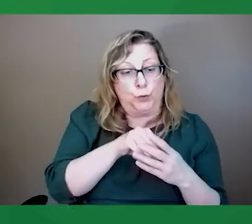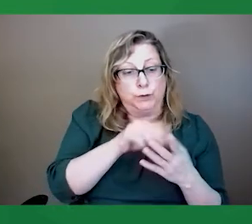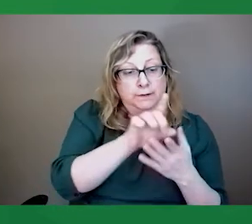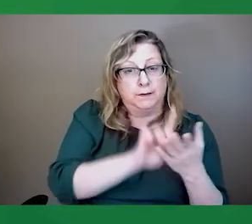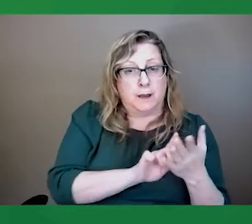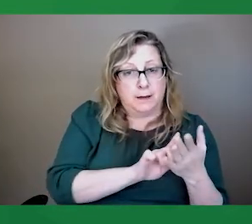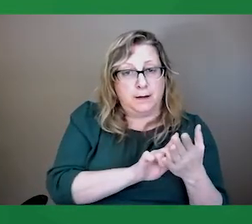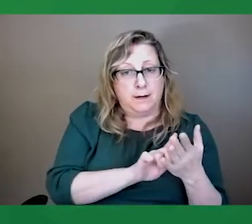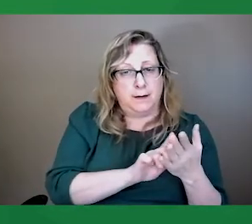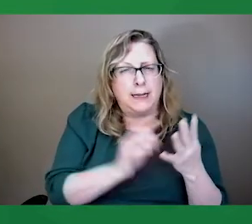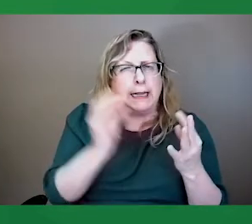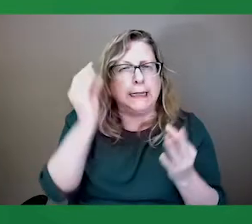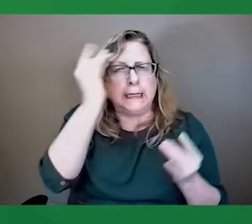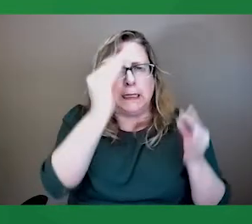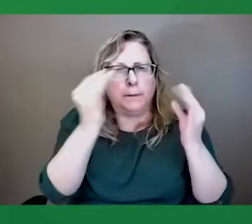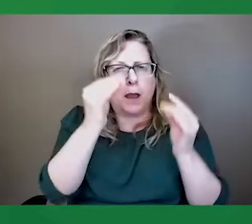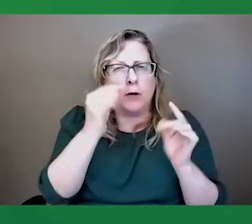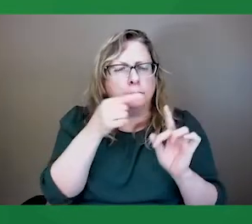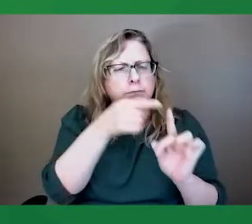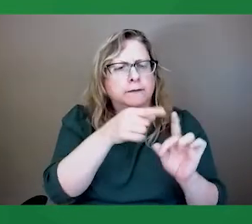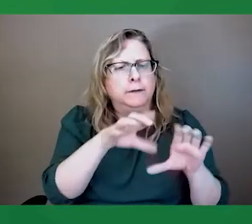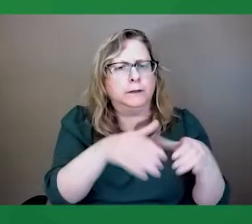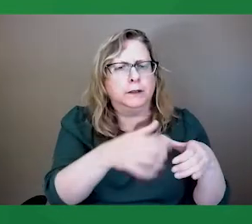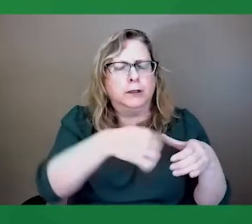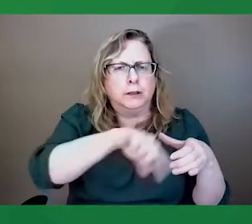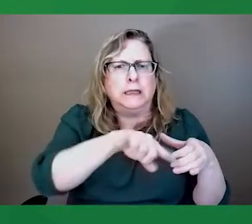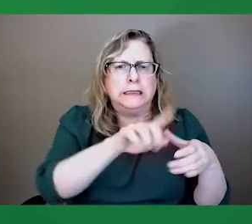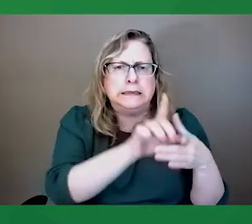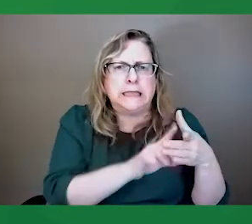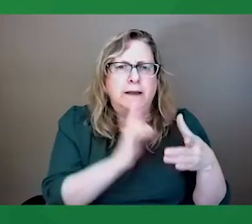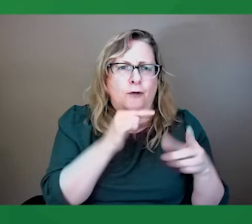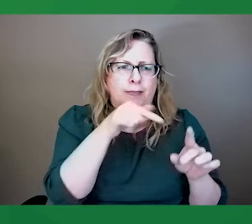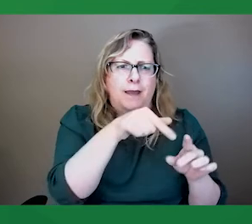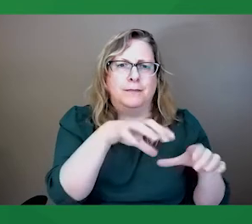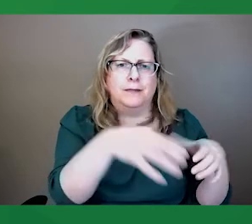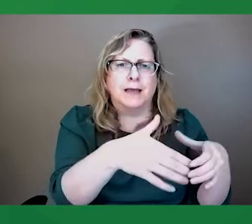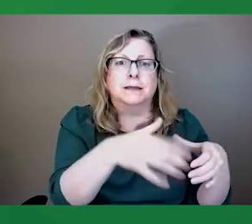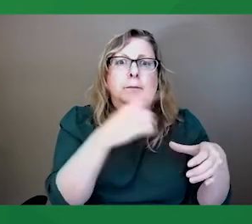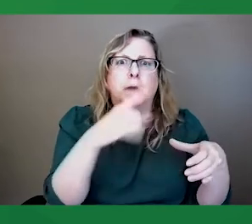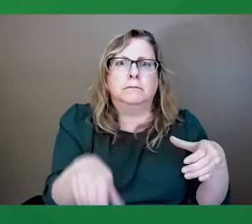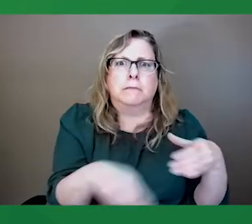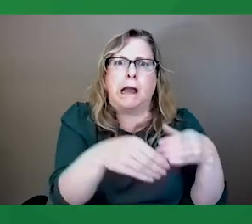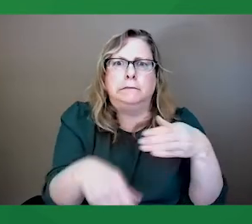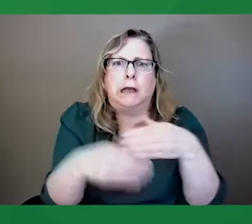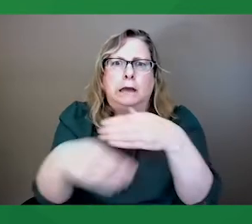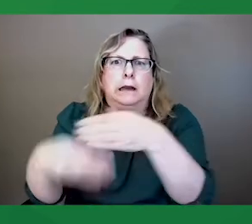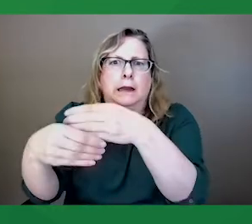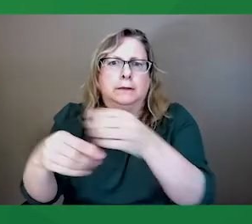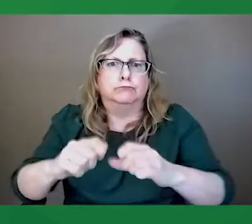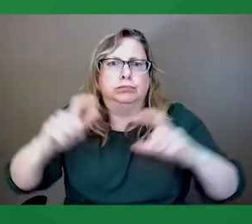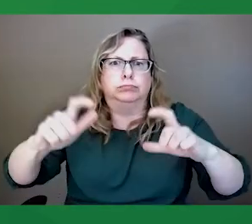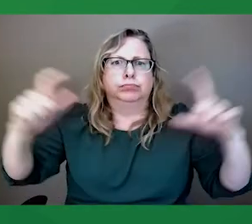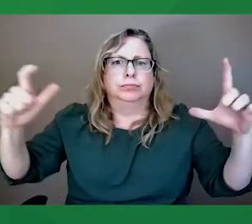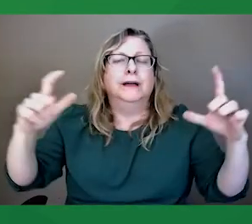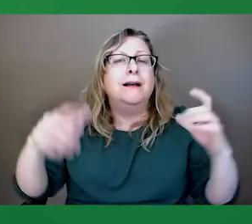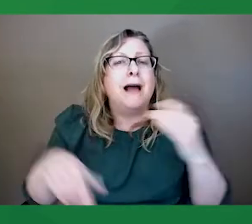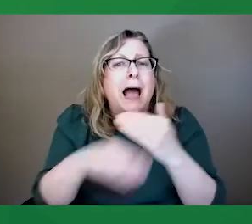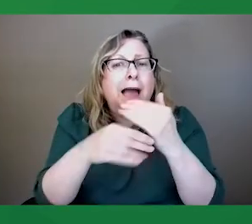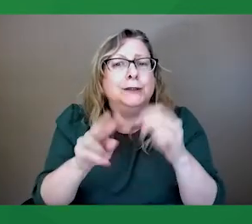about all of the adjacent use cases they can expand to. And then I see no reason why this wouldn't be useful for the mass market.